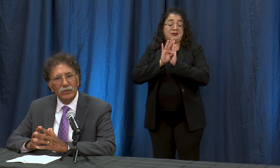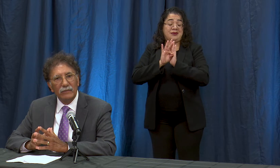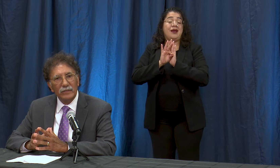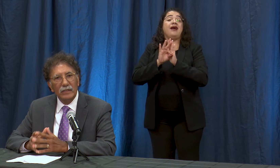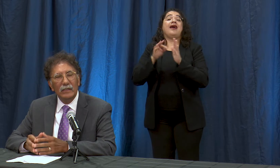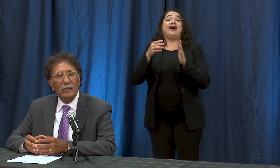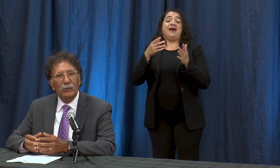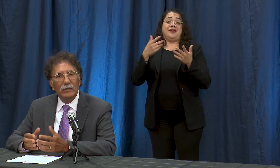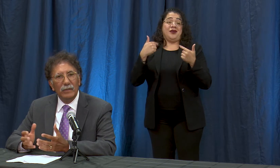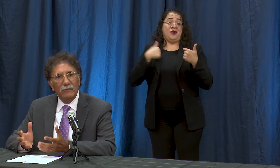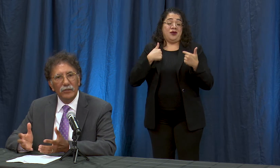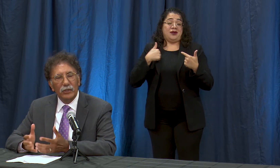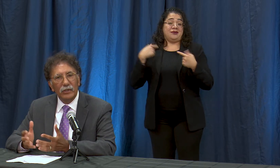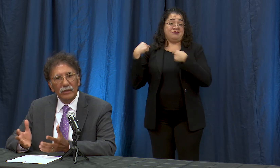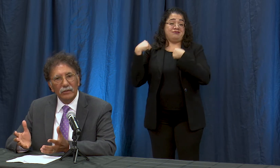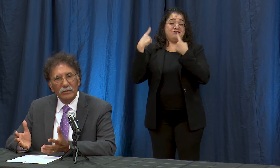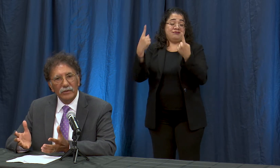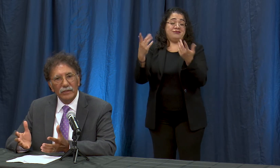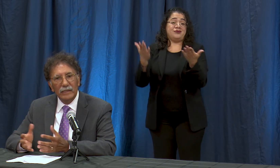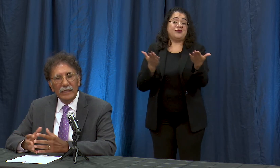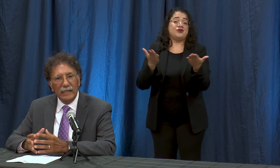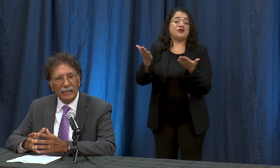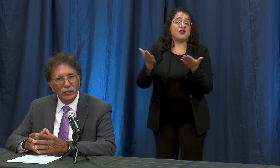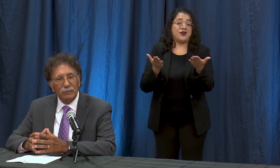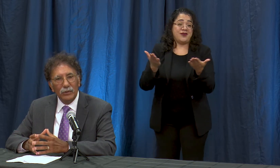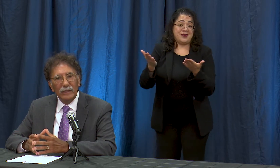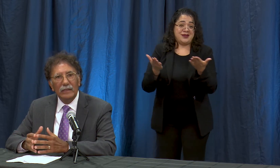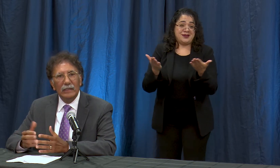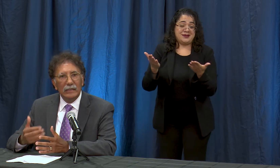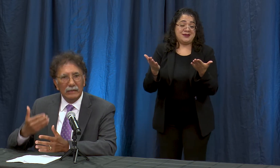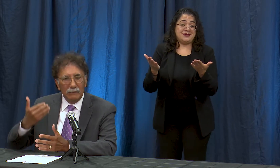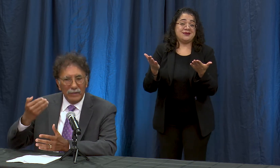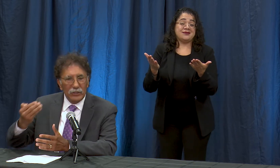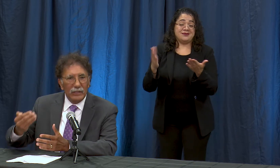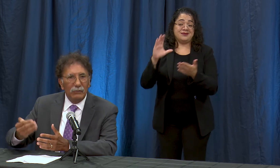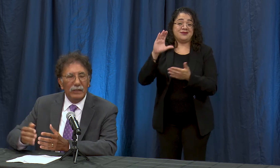service with the beneficial cargo owners and at this point to make sure that we